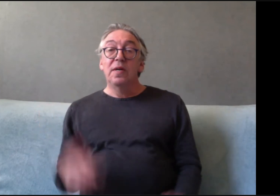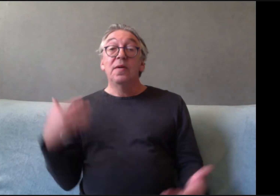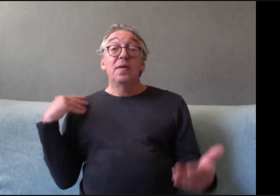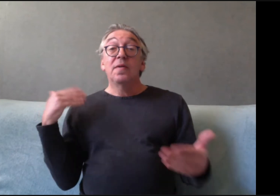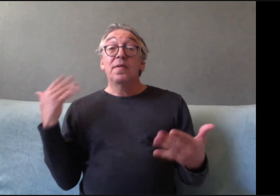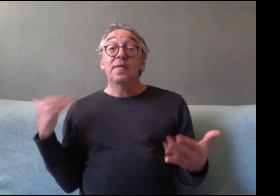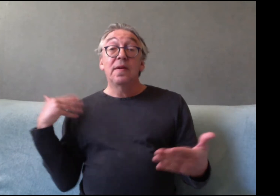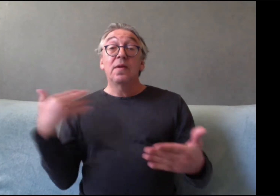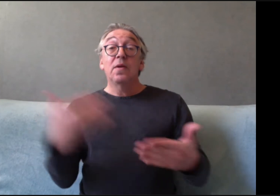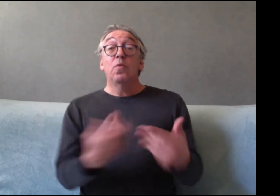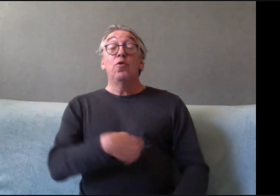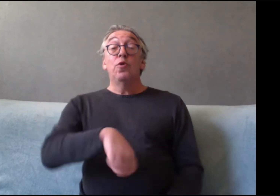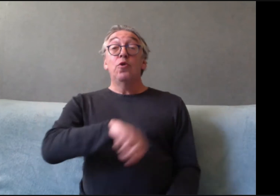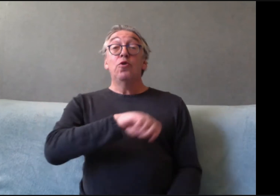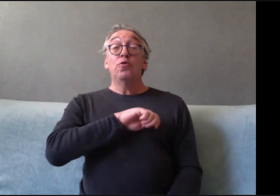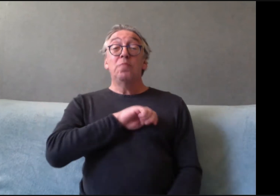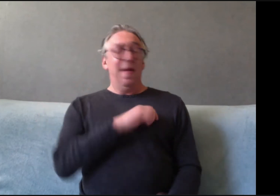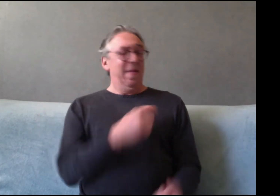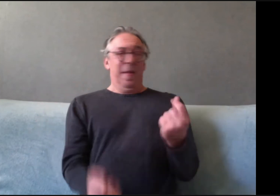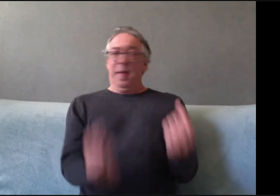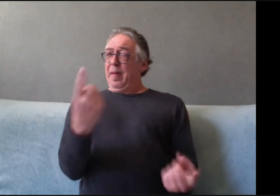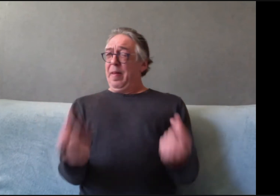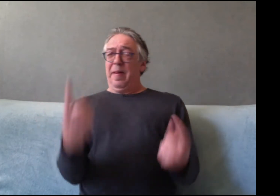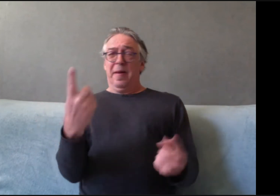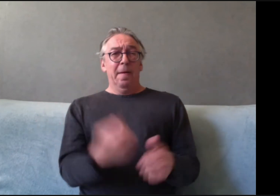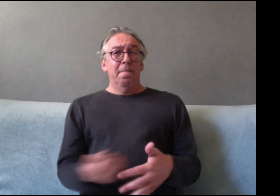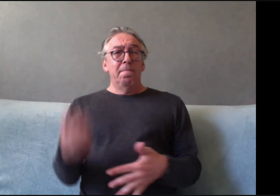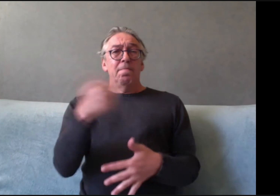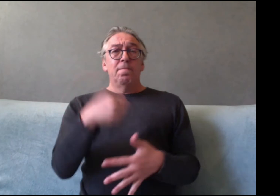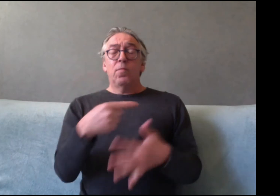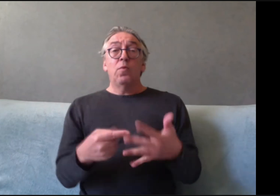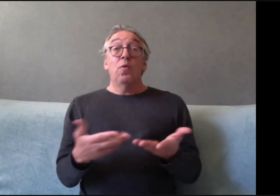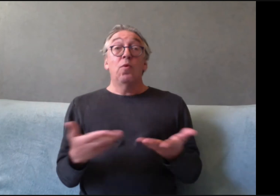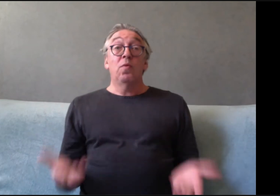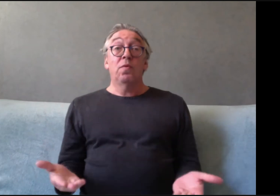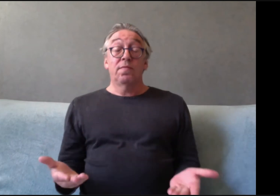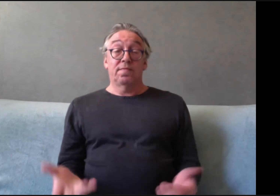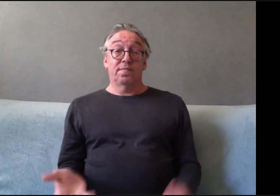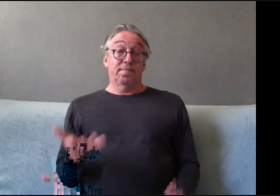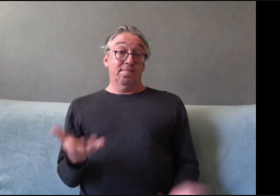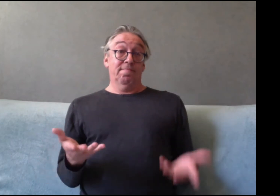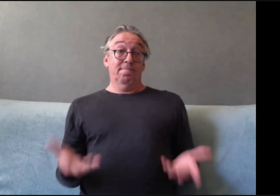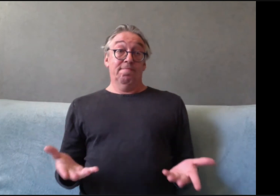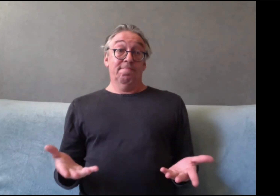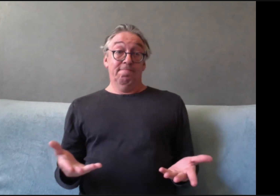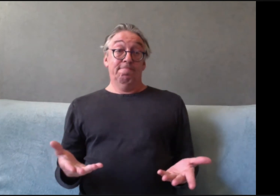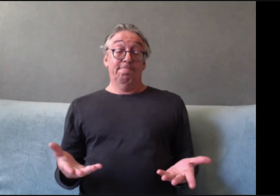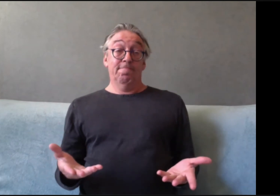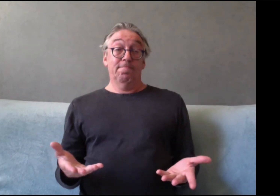we're announcing the discrimination on the grounds of disability